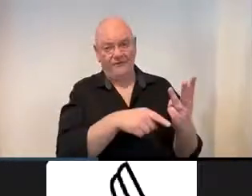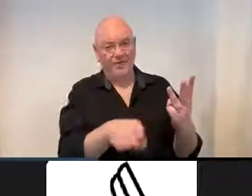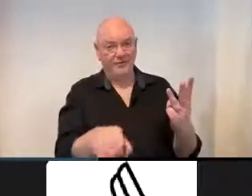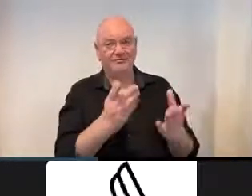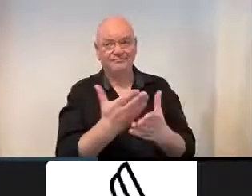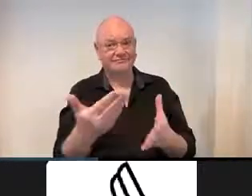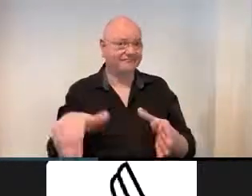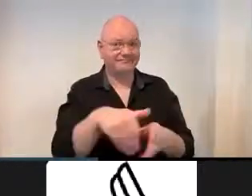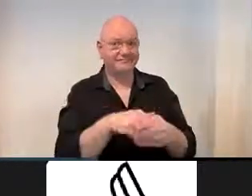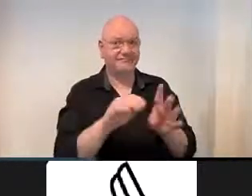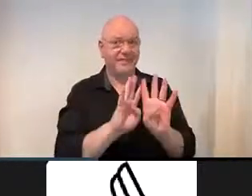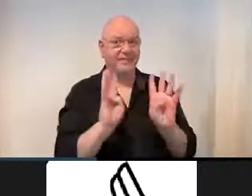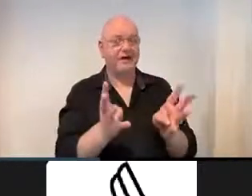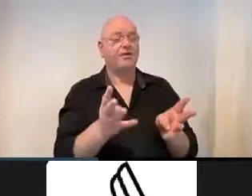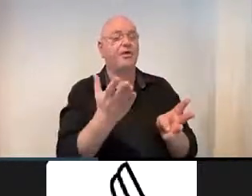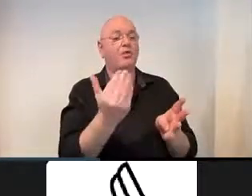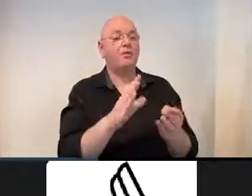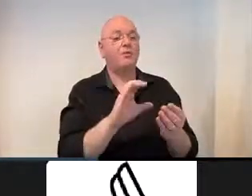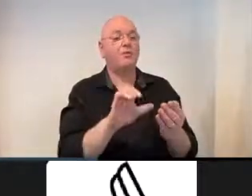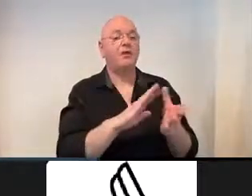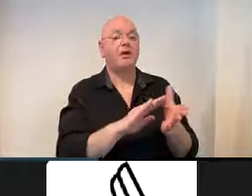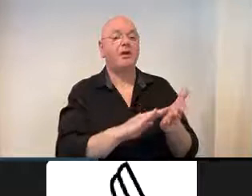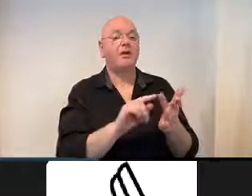Some really fascinating thoughts and examples and, you